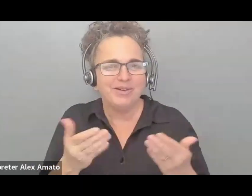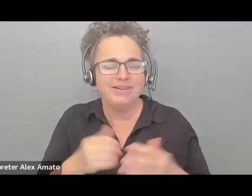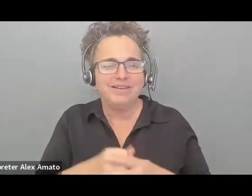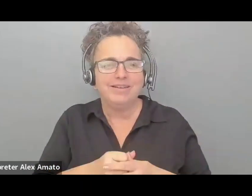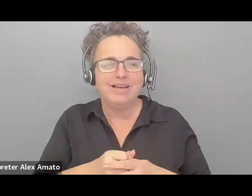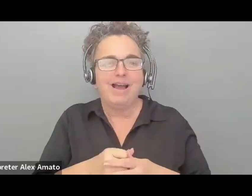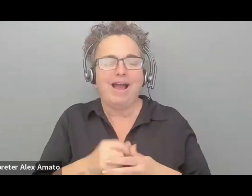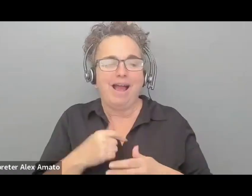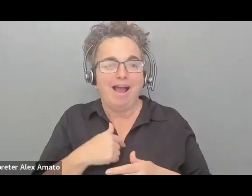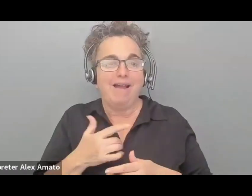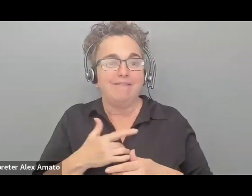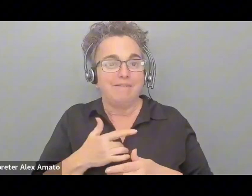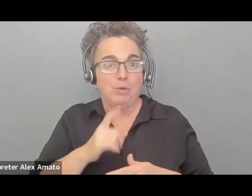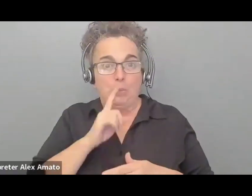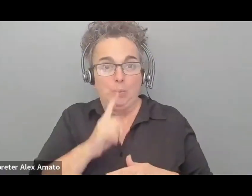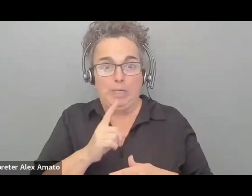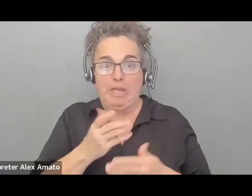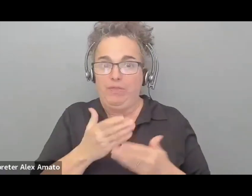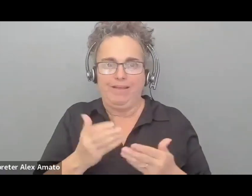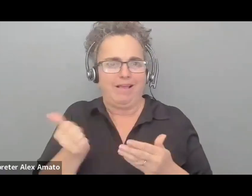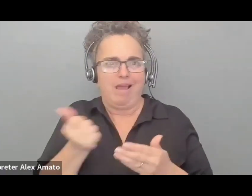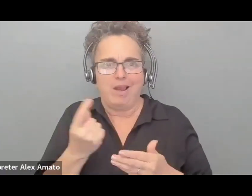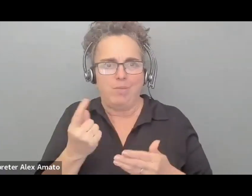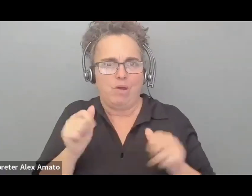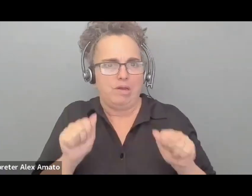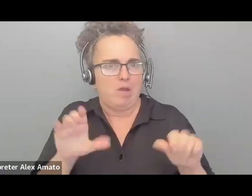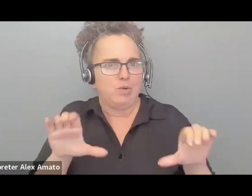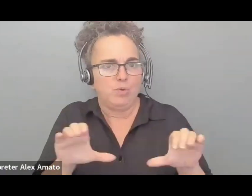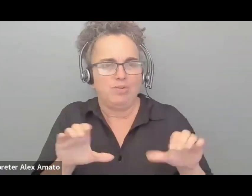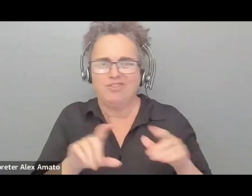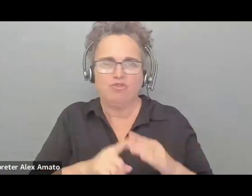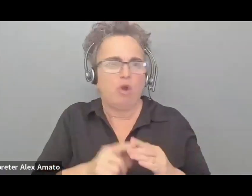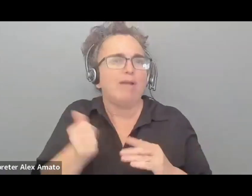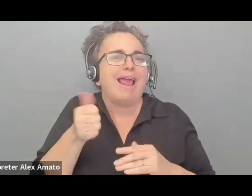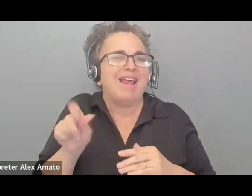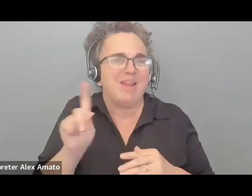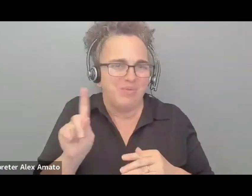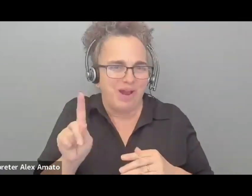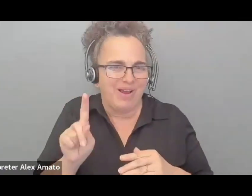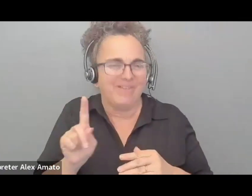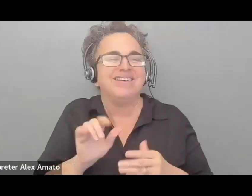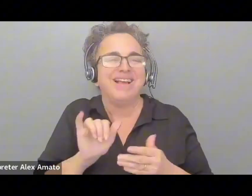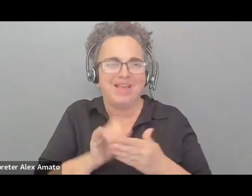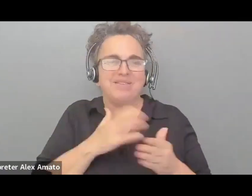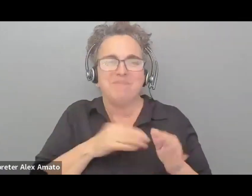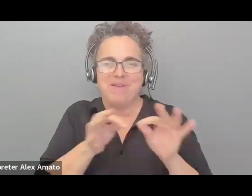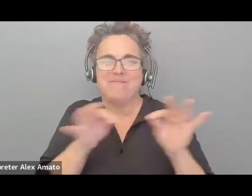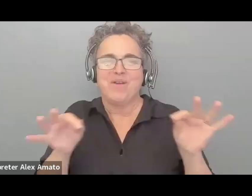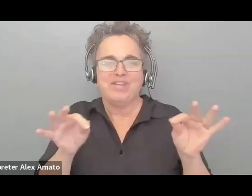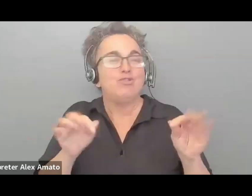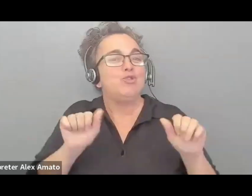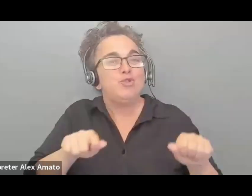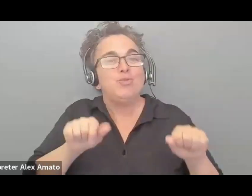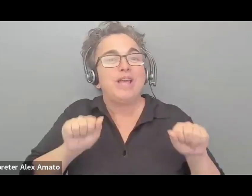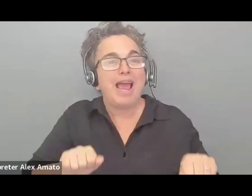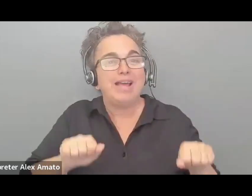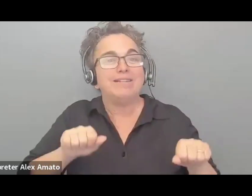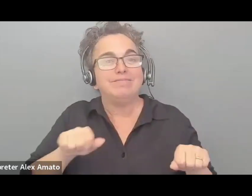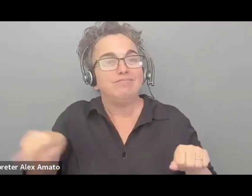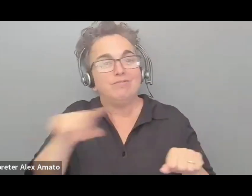thing that anyone can do is begin anywhere. I have that as a phrase and I think that if you have an interest in making things